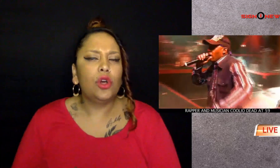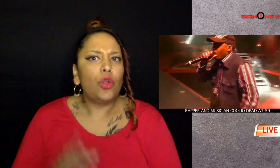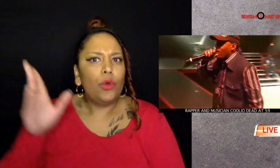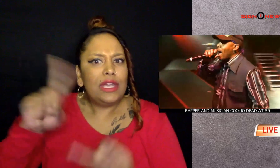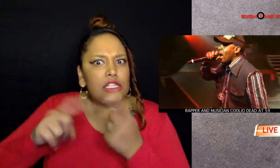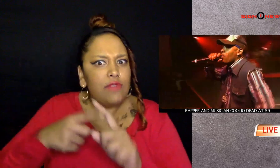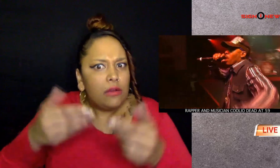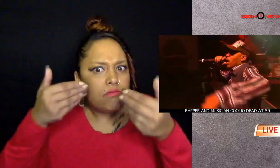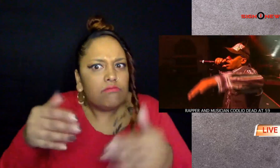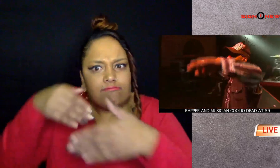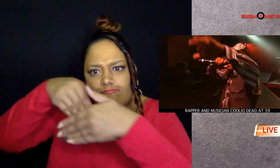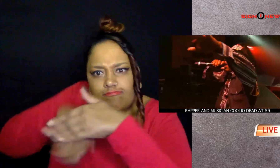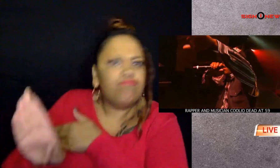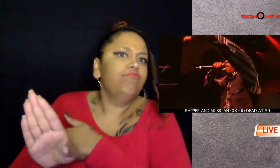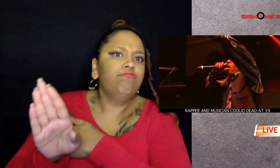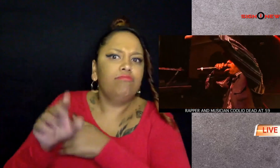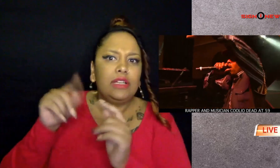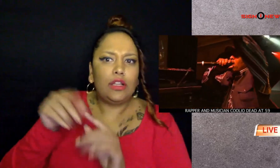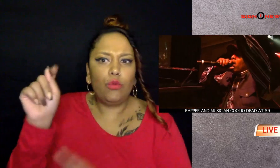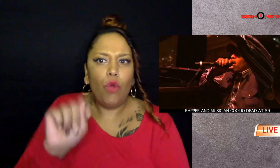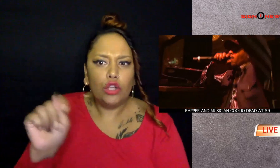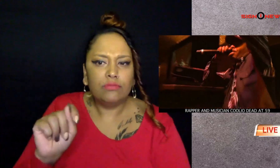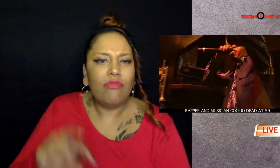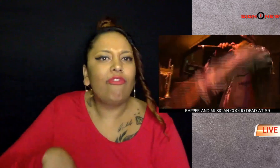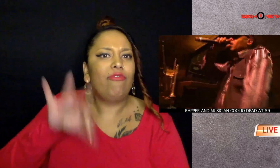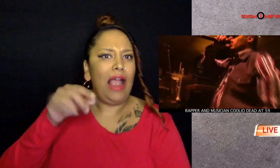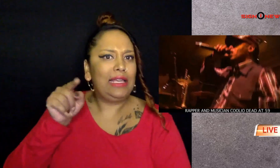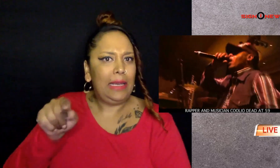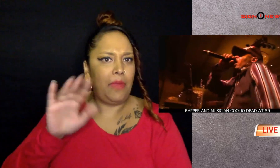the friend eventually went into the bathroom and found them on the floor